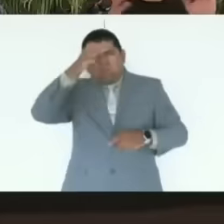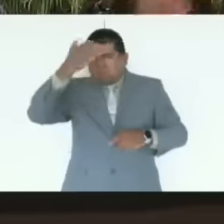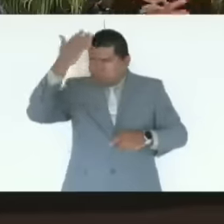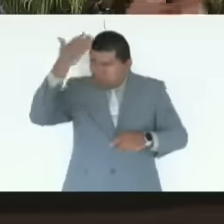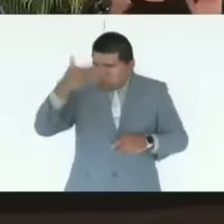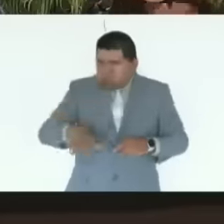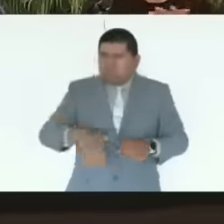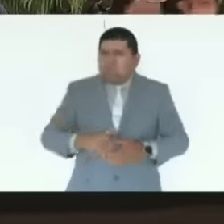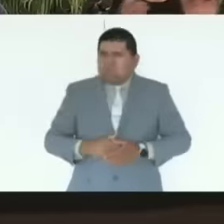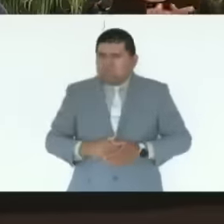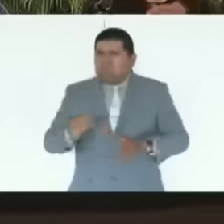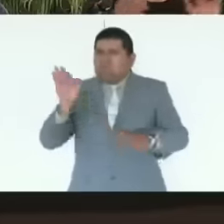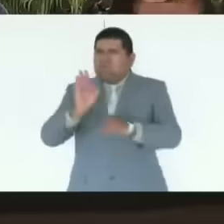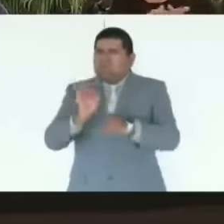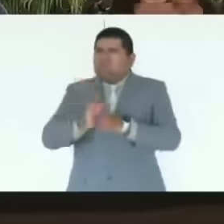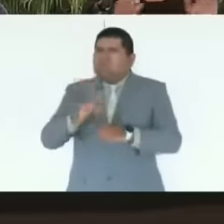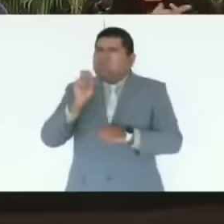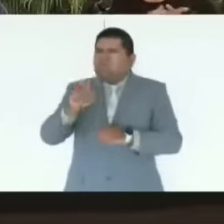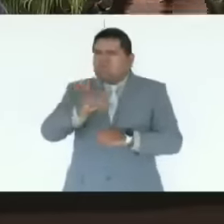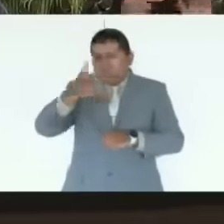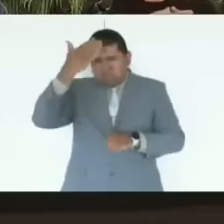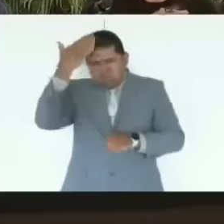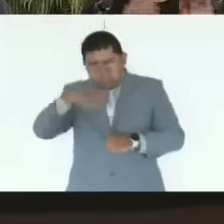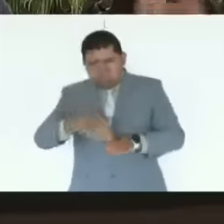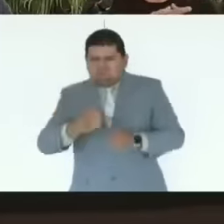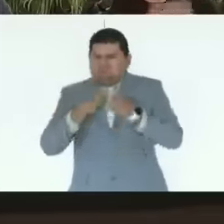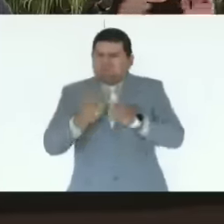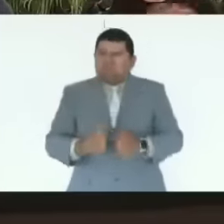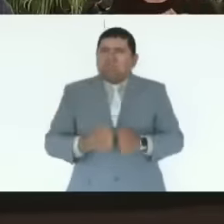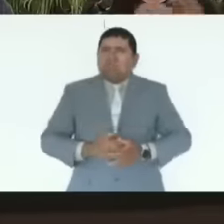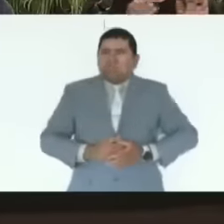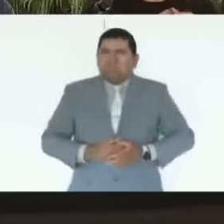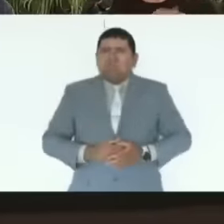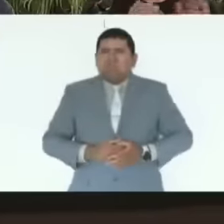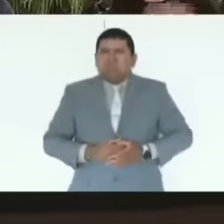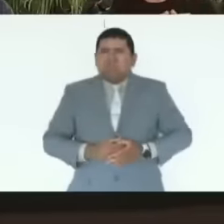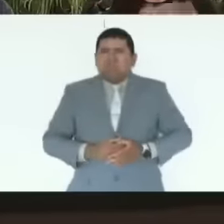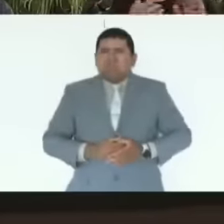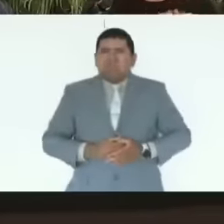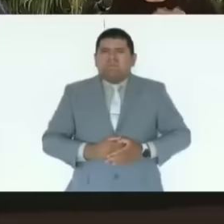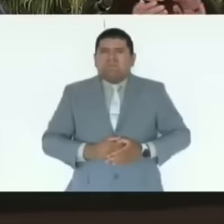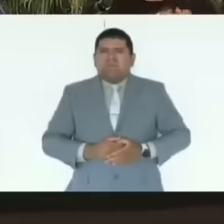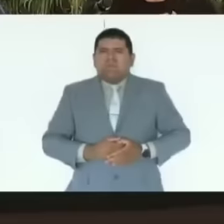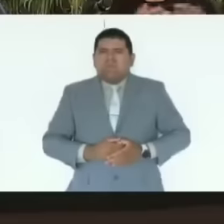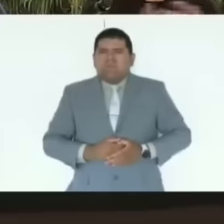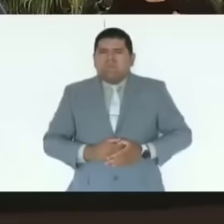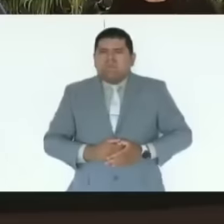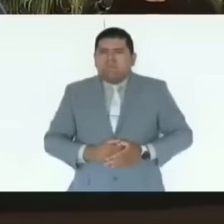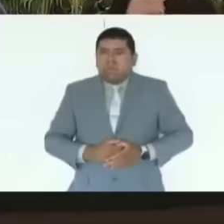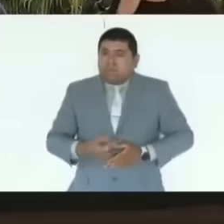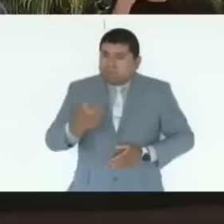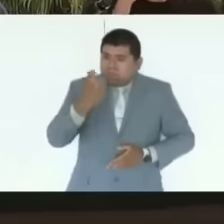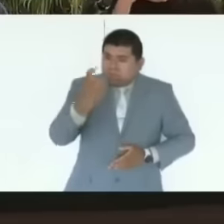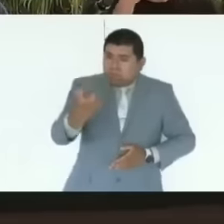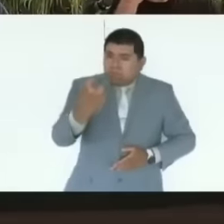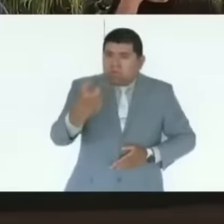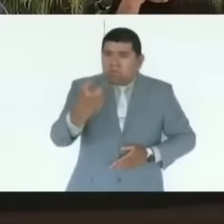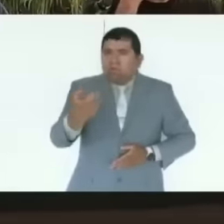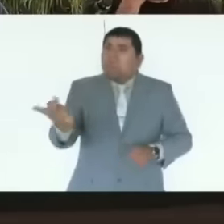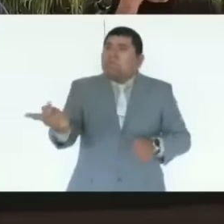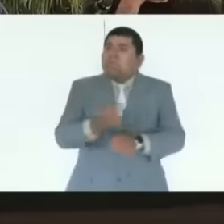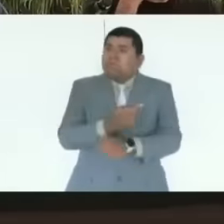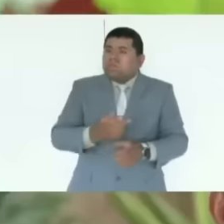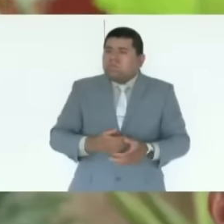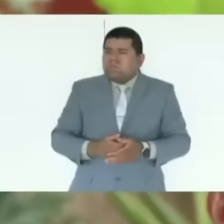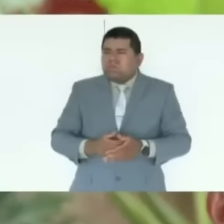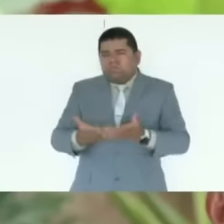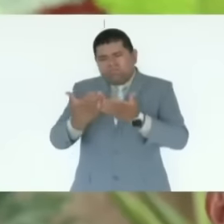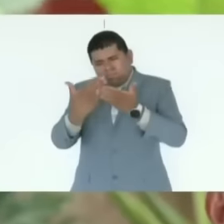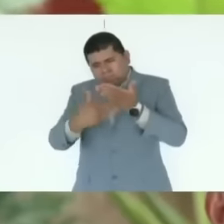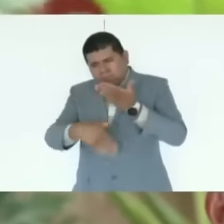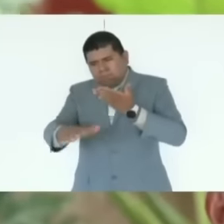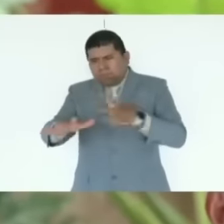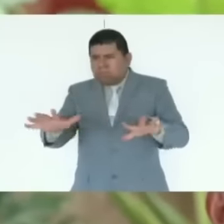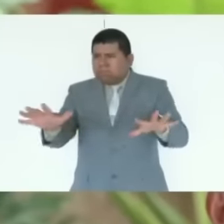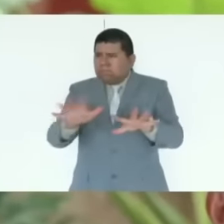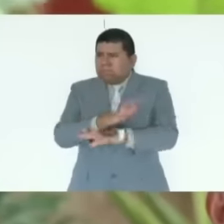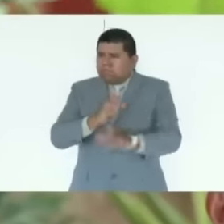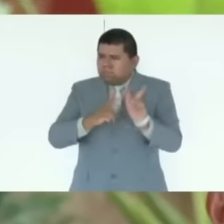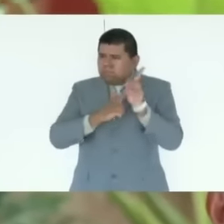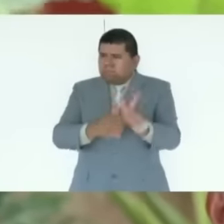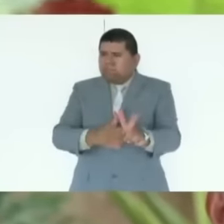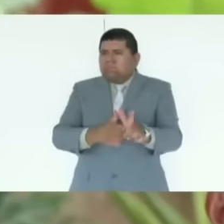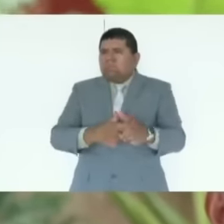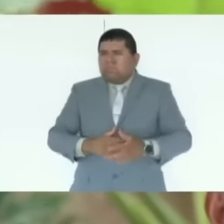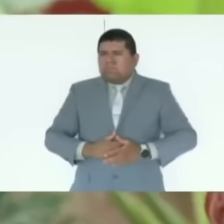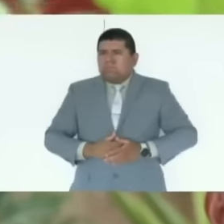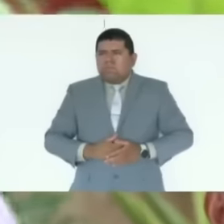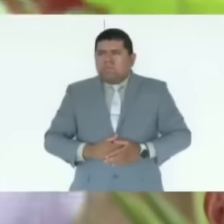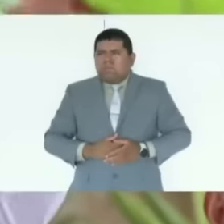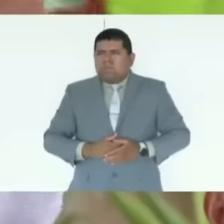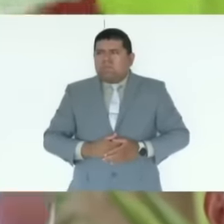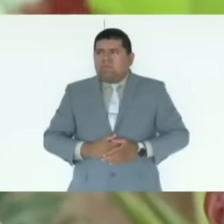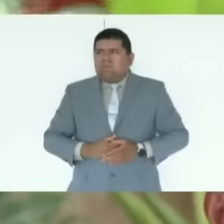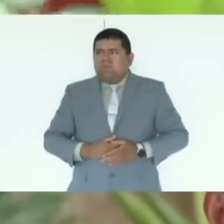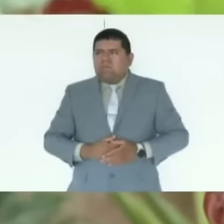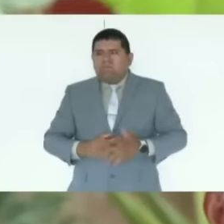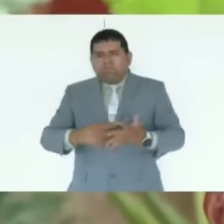appropriate, thanks to that the transformation of all the welfare programs will continue